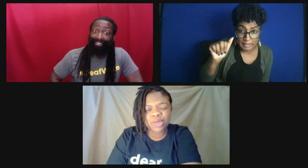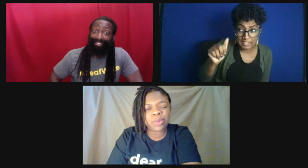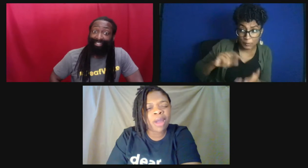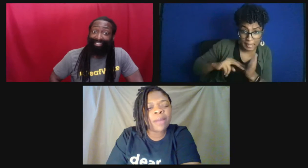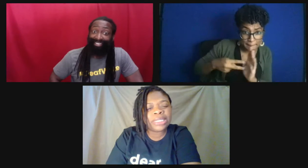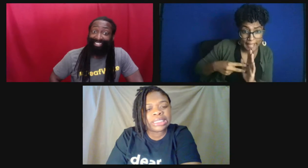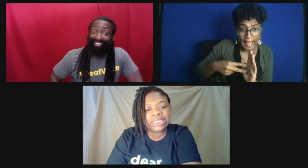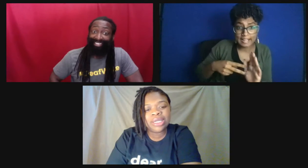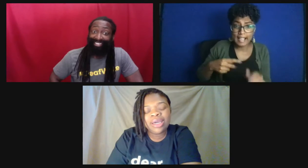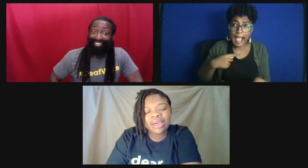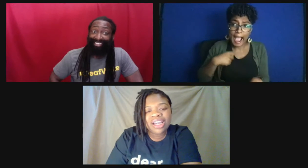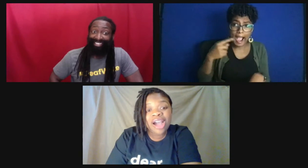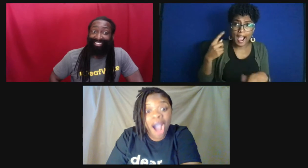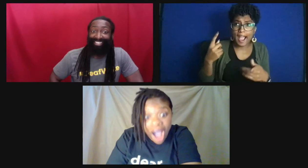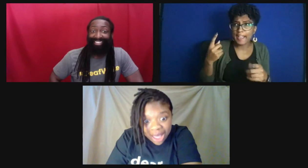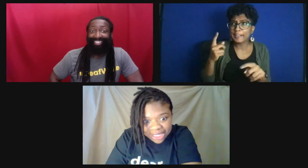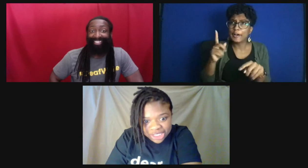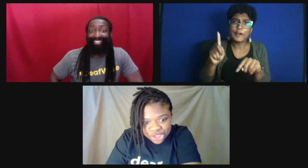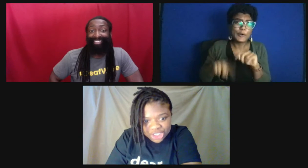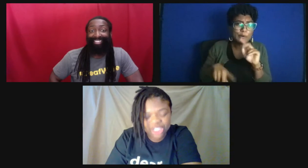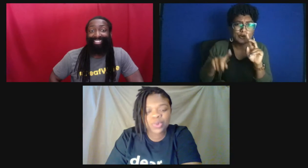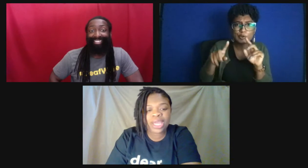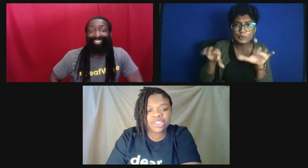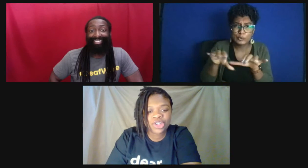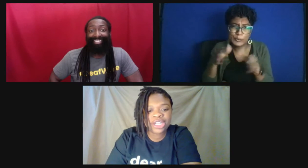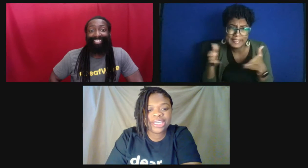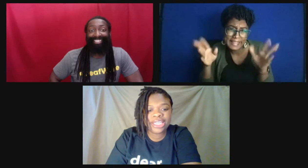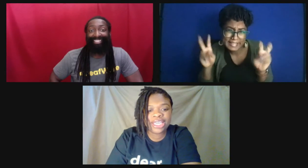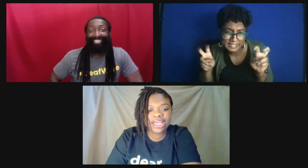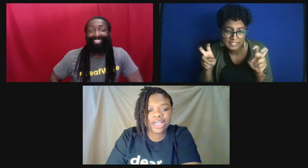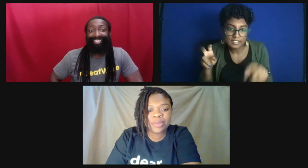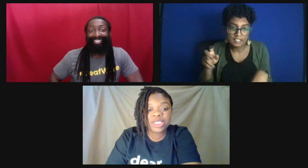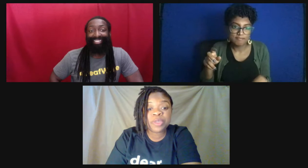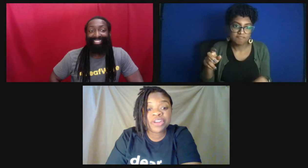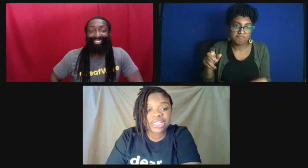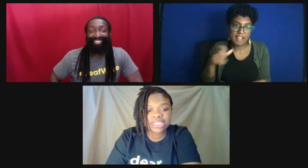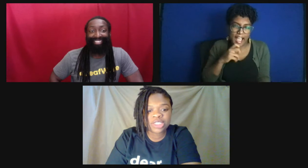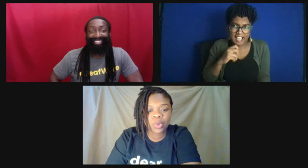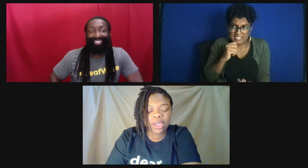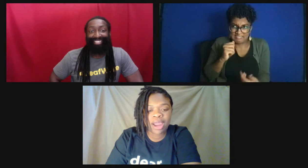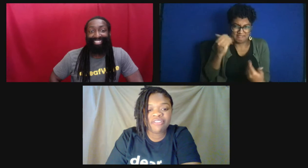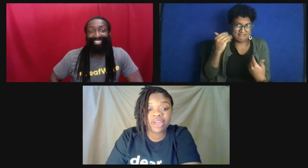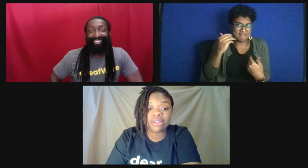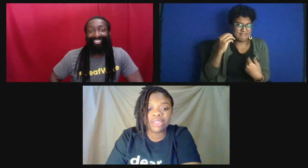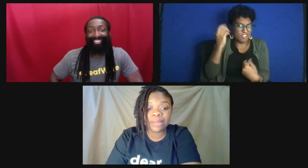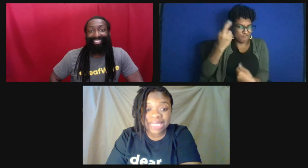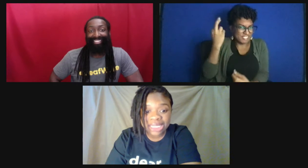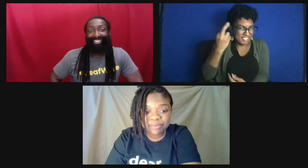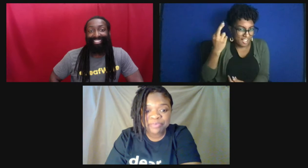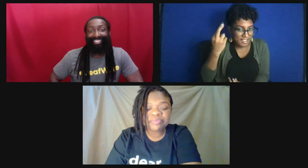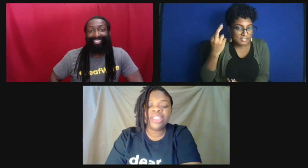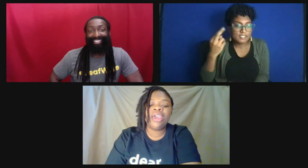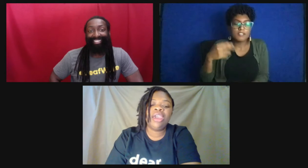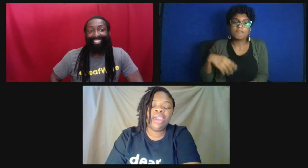until probably college that's when I started getting experiences where I felt limited.